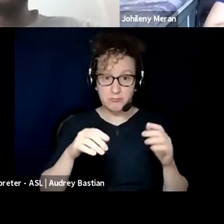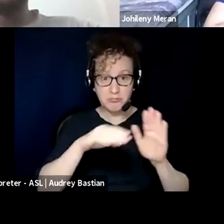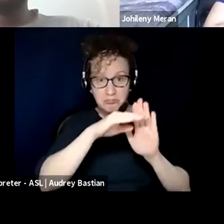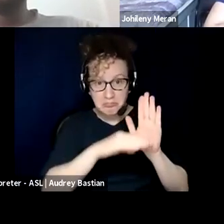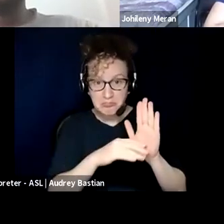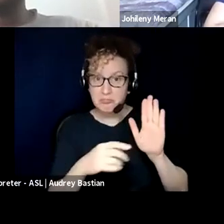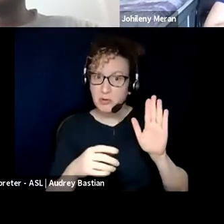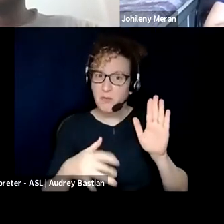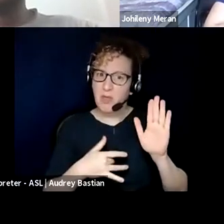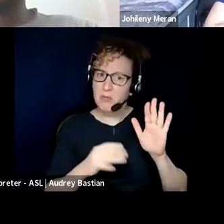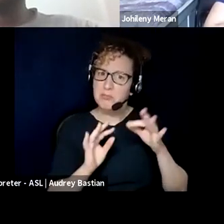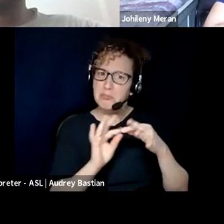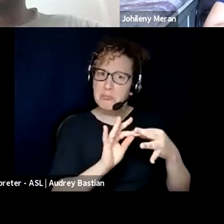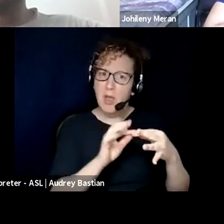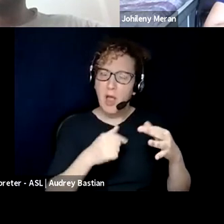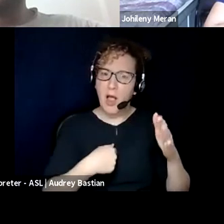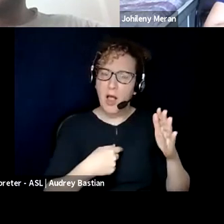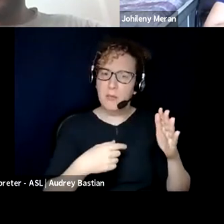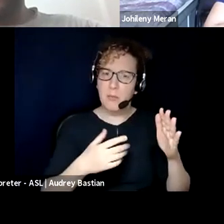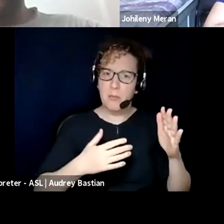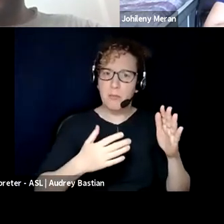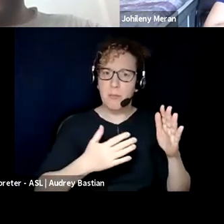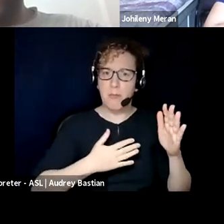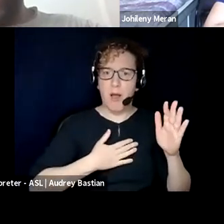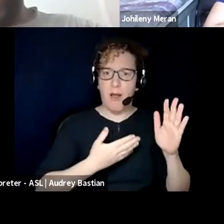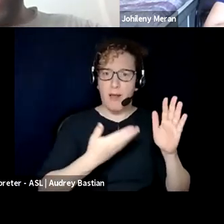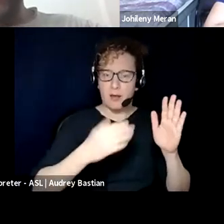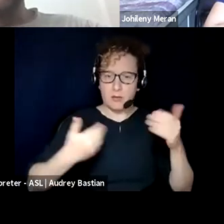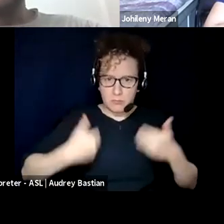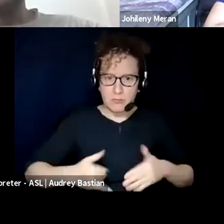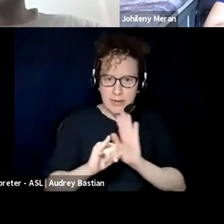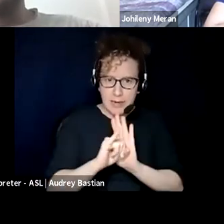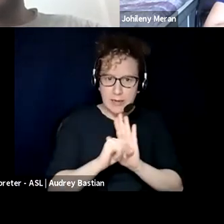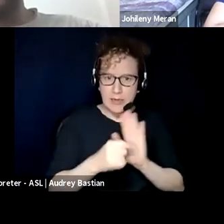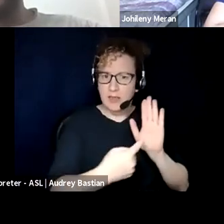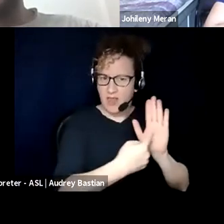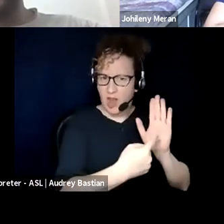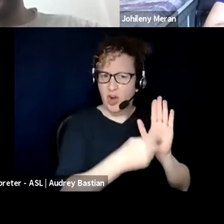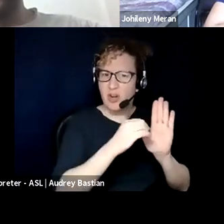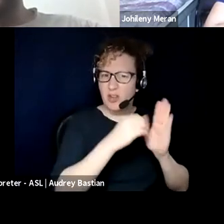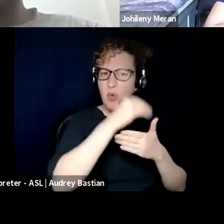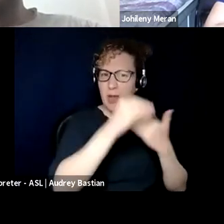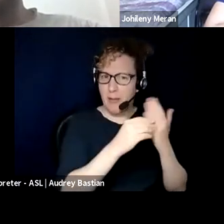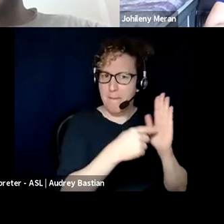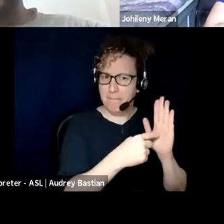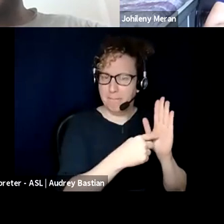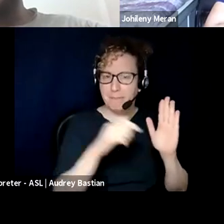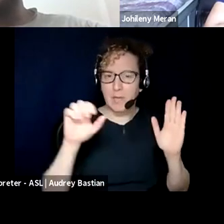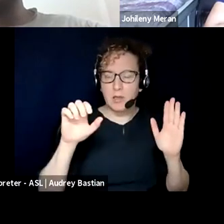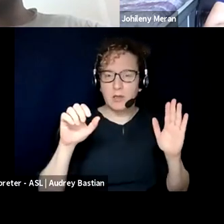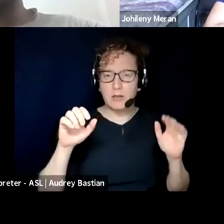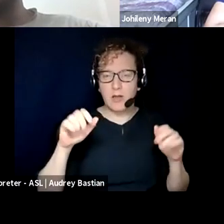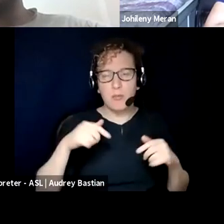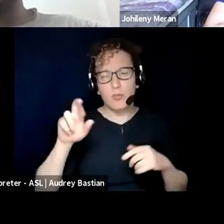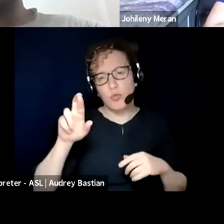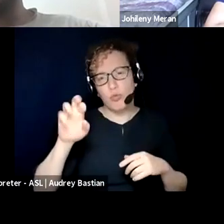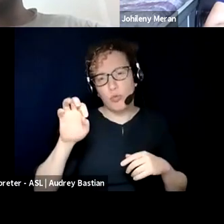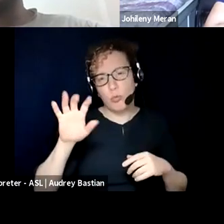it you can share if or how this has impacted your motivation and/or feelings about the overall program.